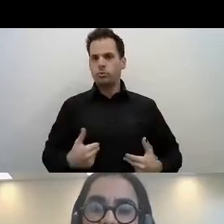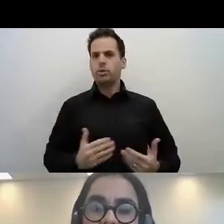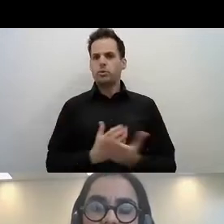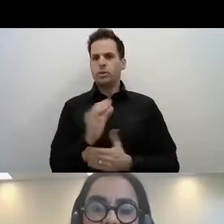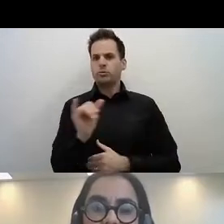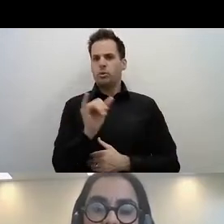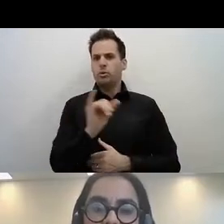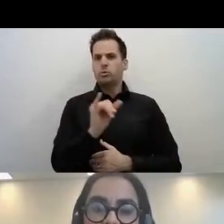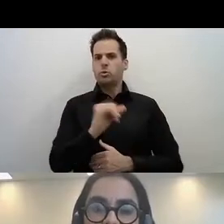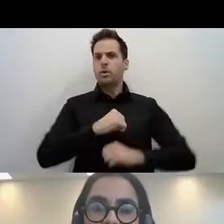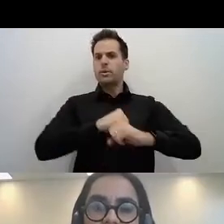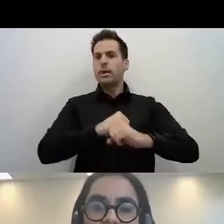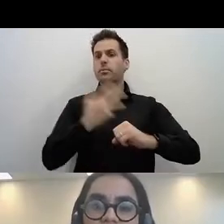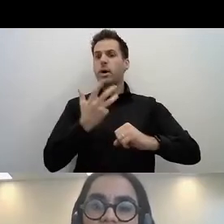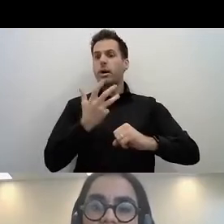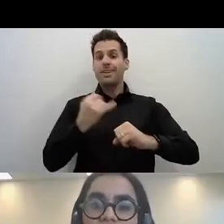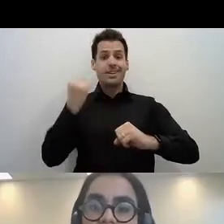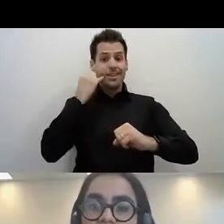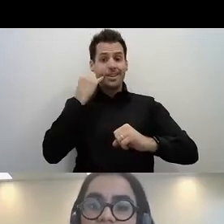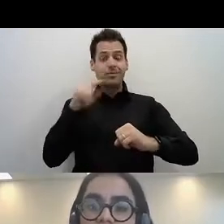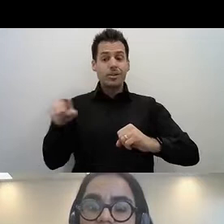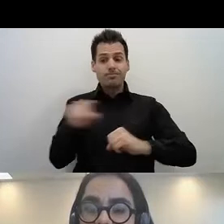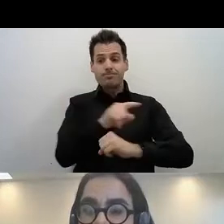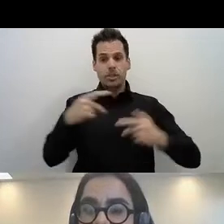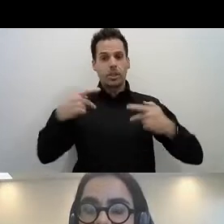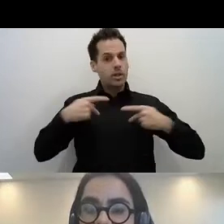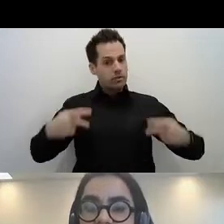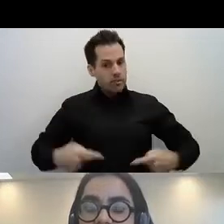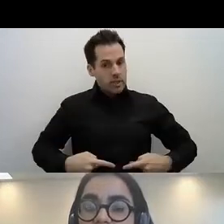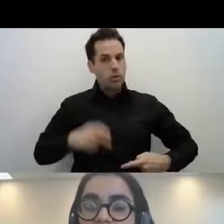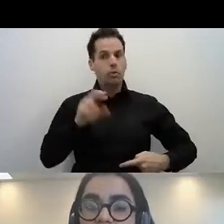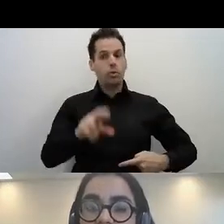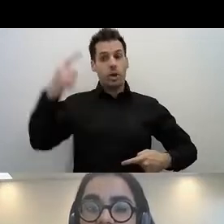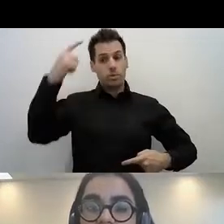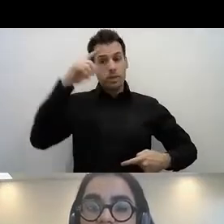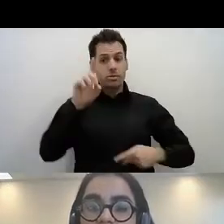people from discrimination on the basis of a physical or mental disability which includes